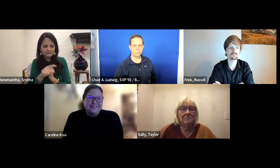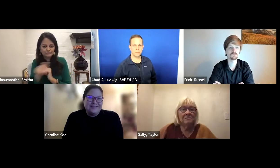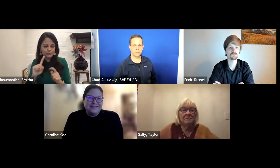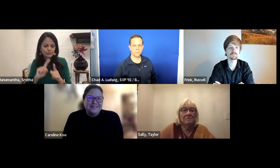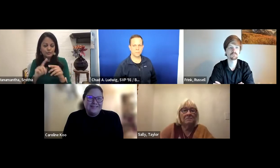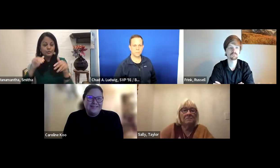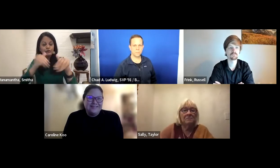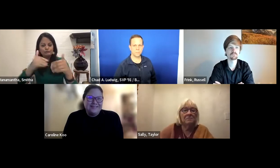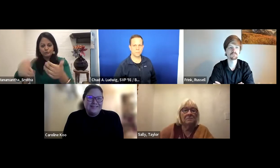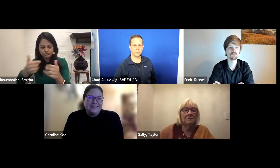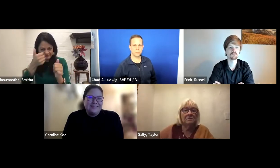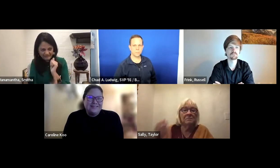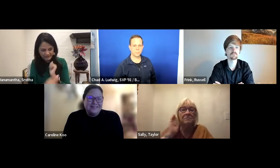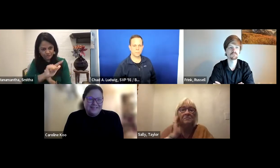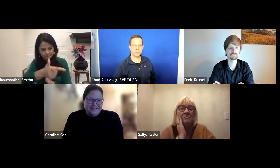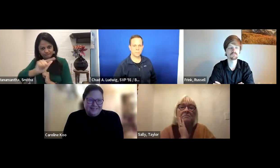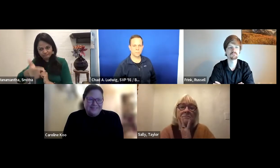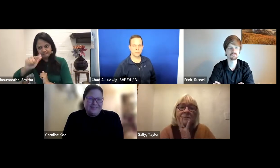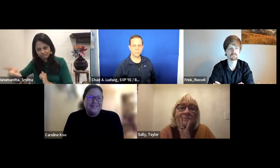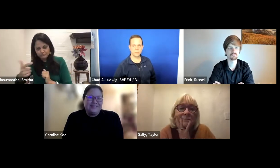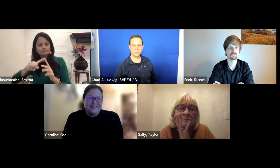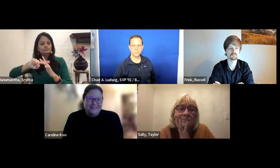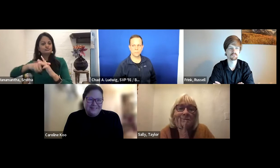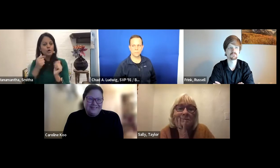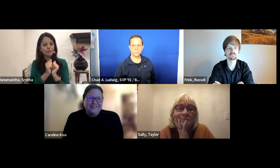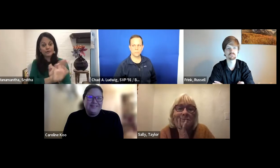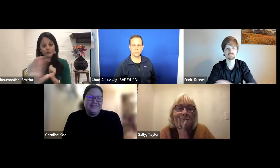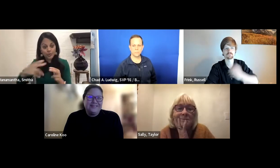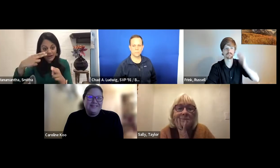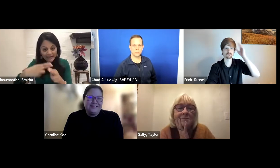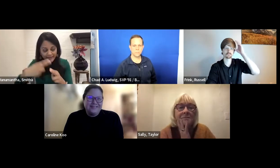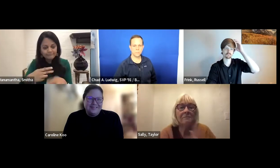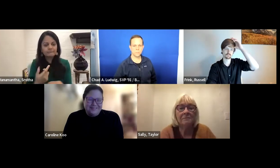this is our panel, and I would like you each to take the time to introduce yourselves.